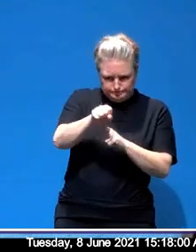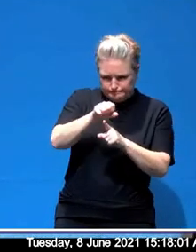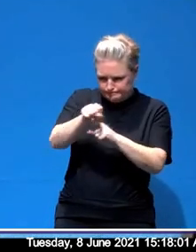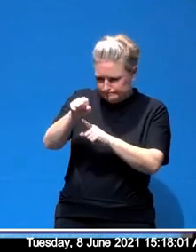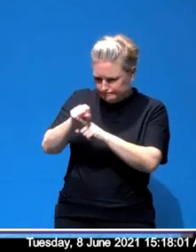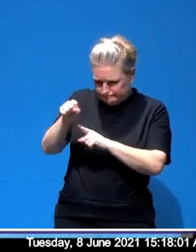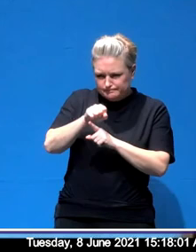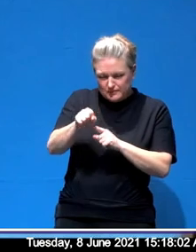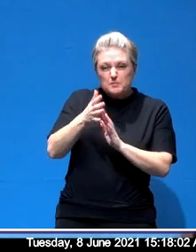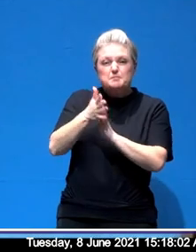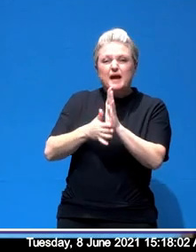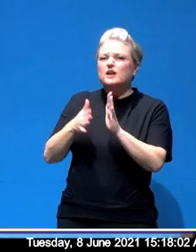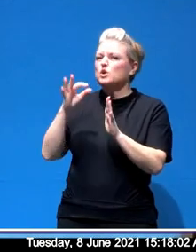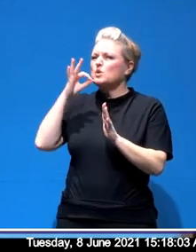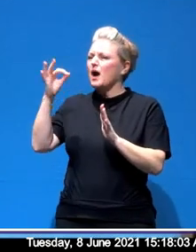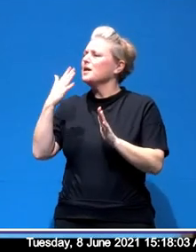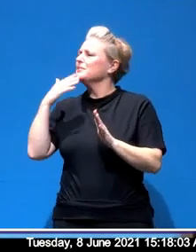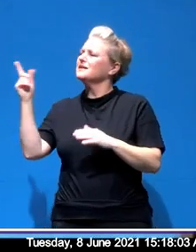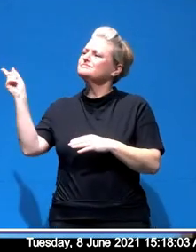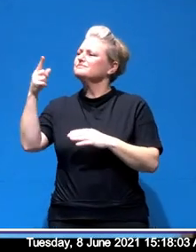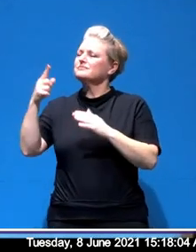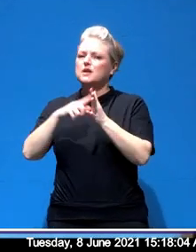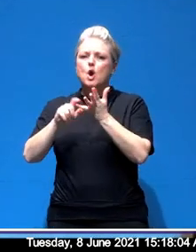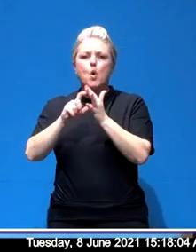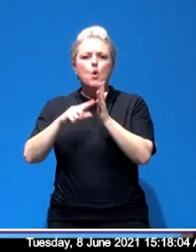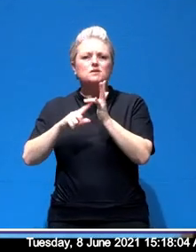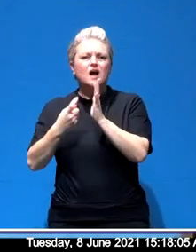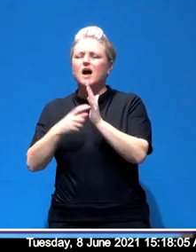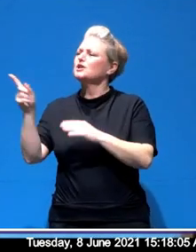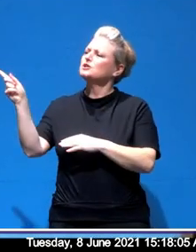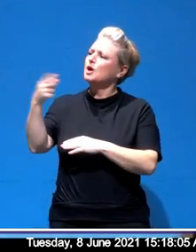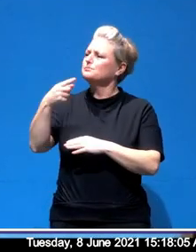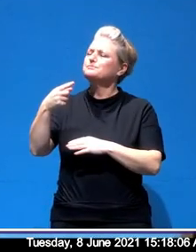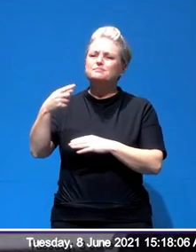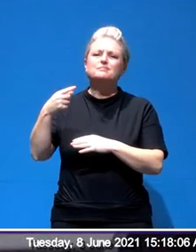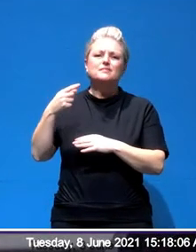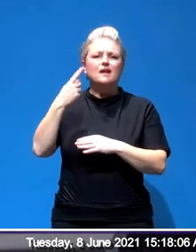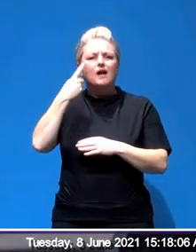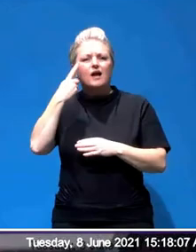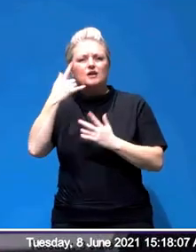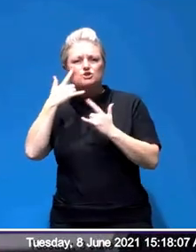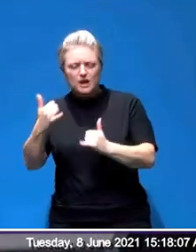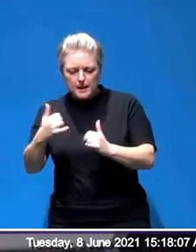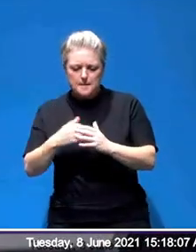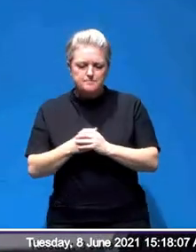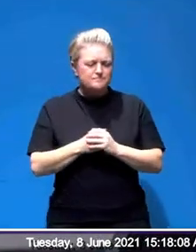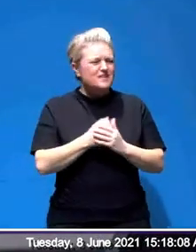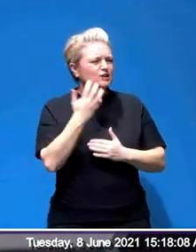Is that fair? Sorry, I just lost your audio, just at the end. I'm sorry.